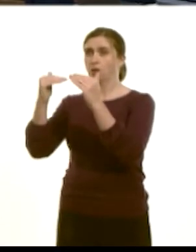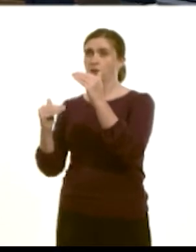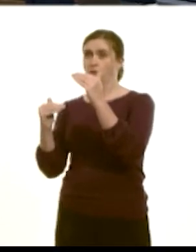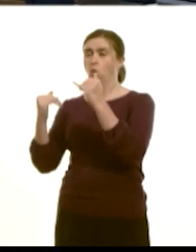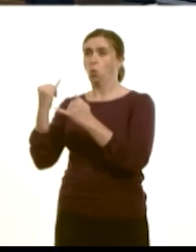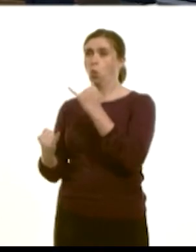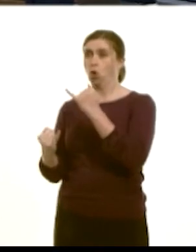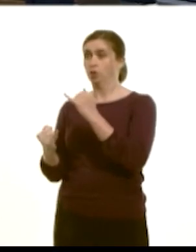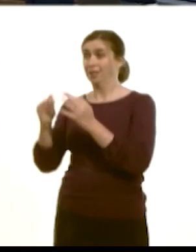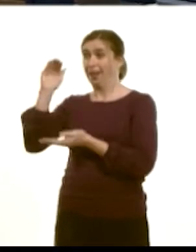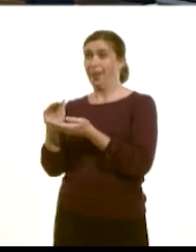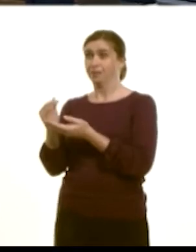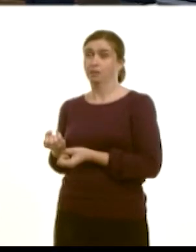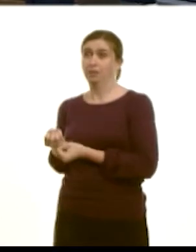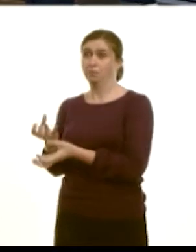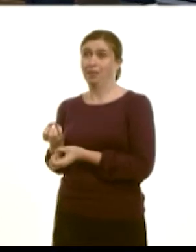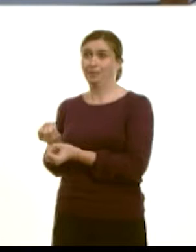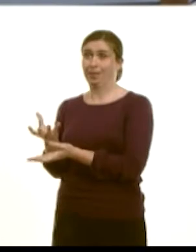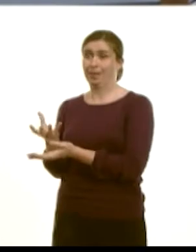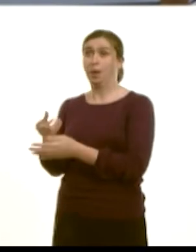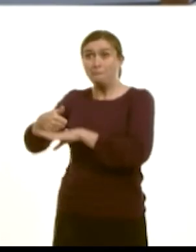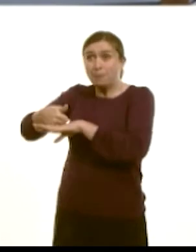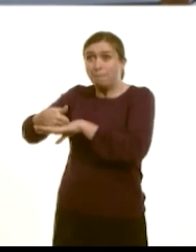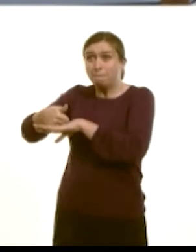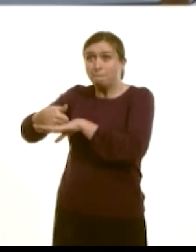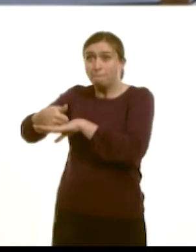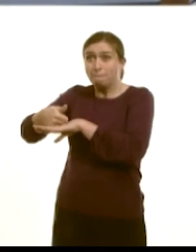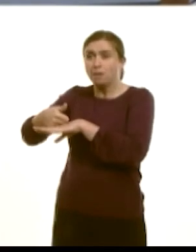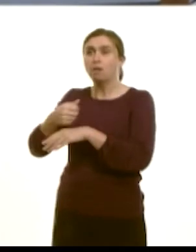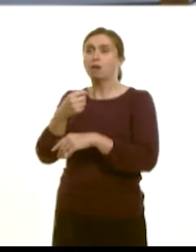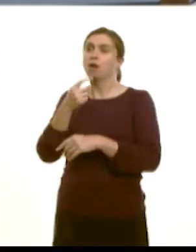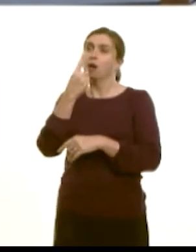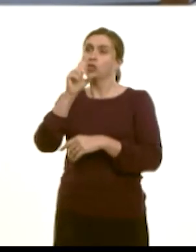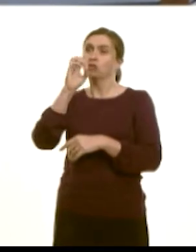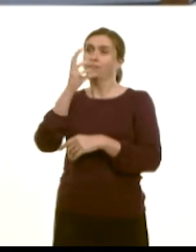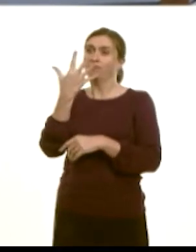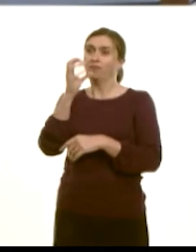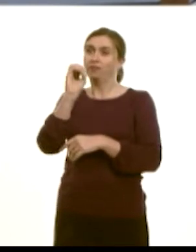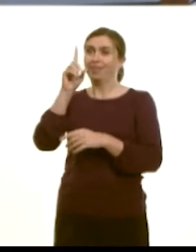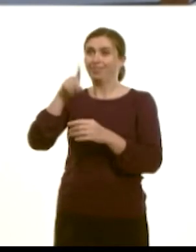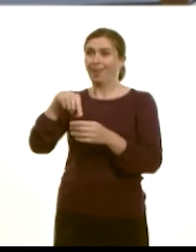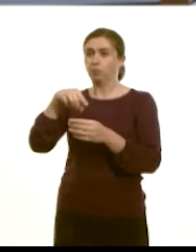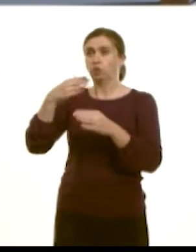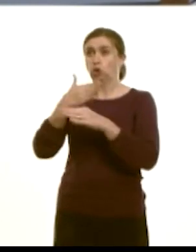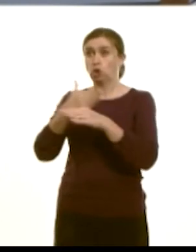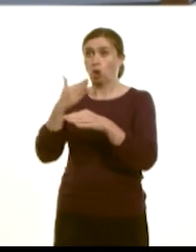of spending. That is the bare minimum. About 150,000 jobs in Wales depend on our free access to the European market.